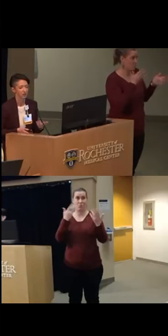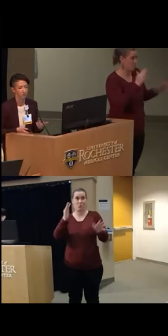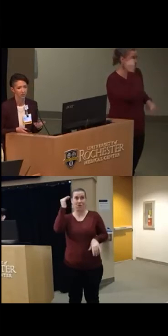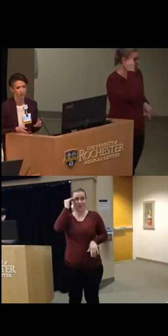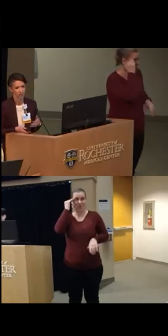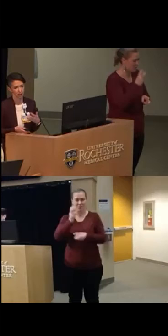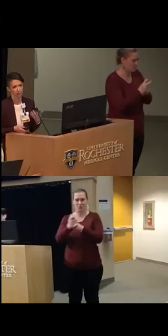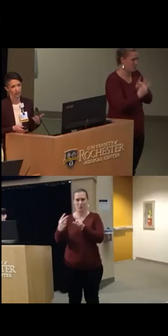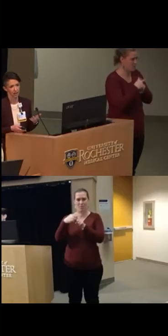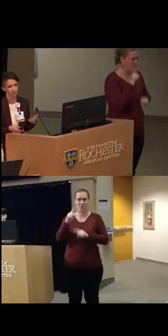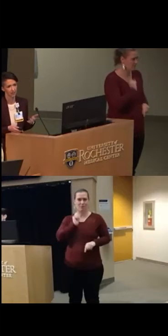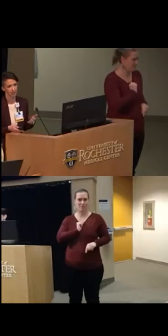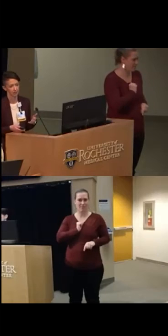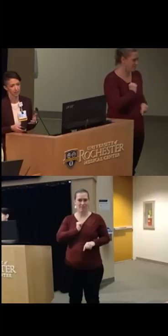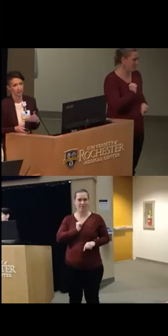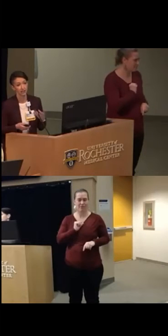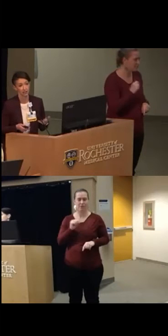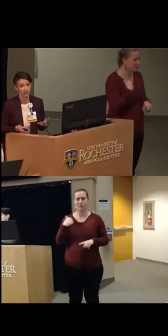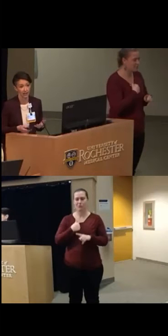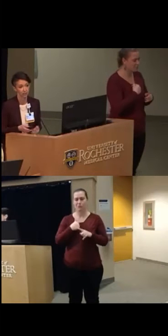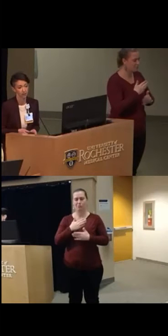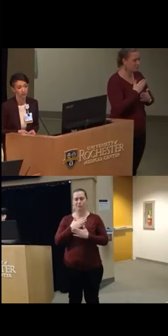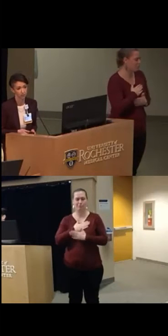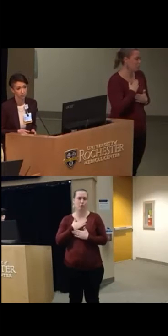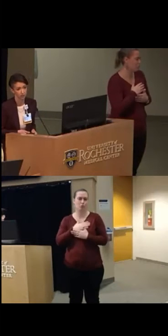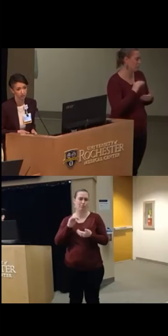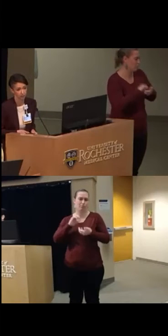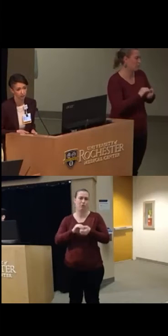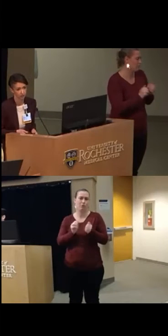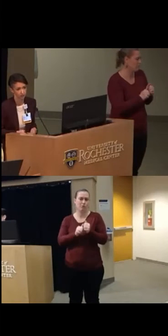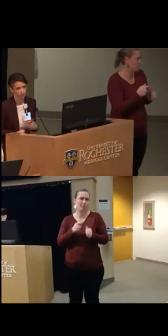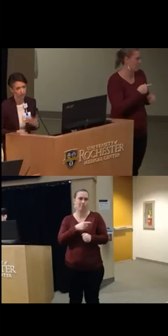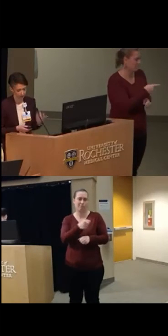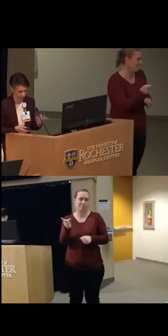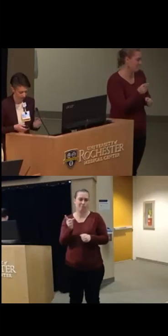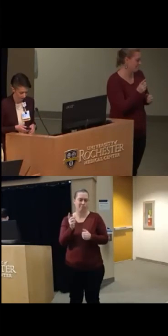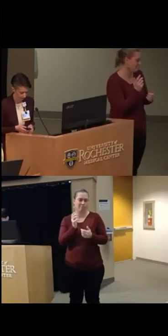with employees to help um them be connected again with those positive coping skills that